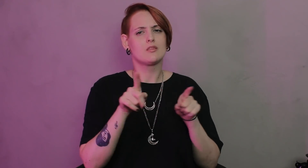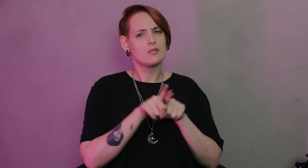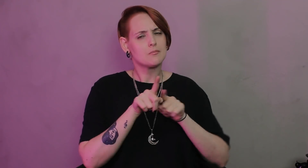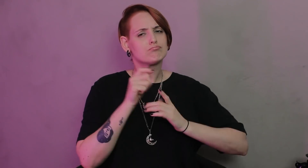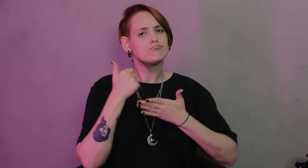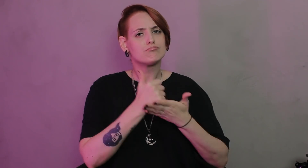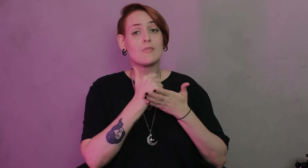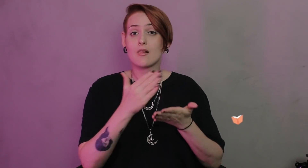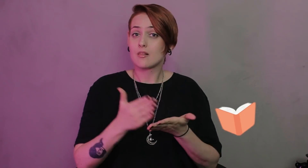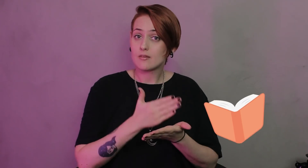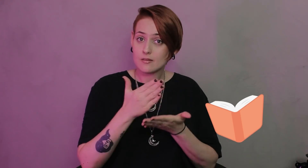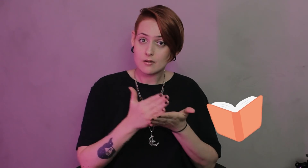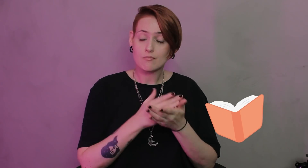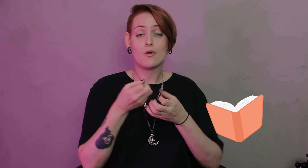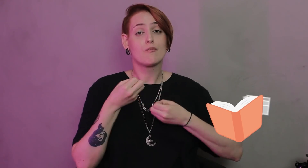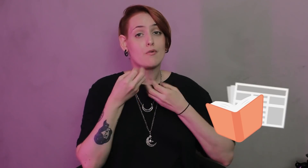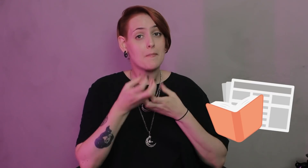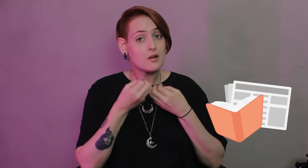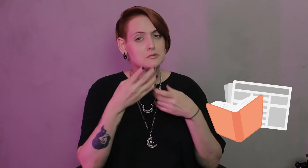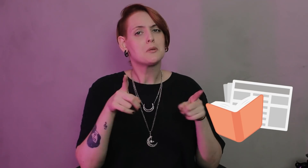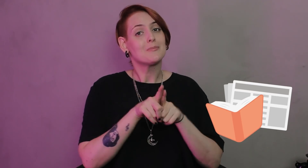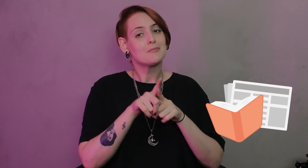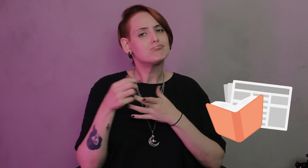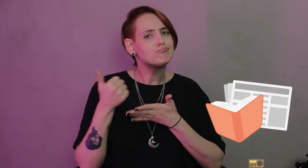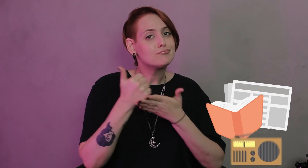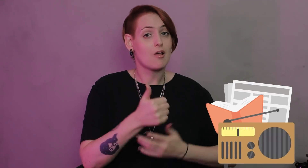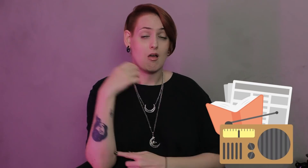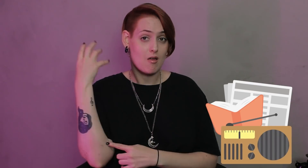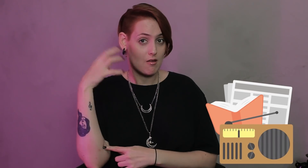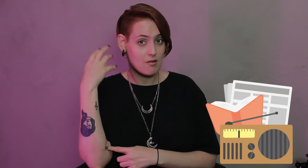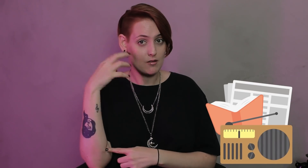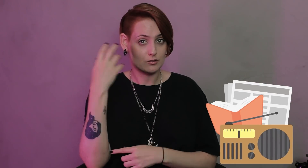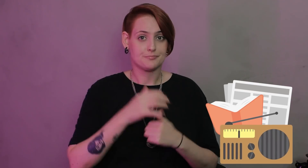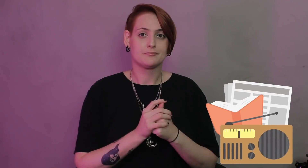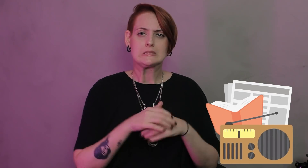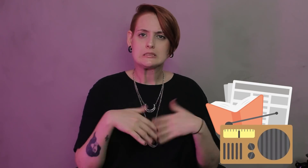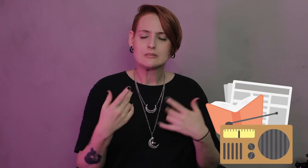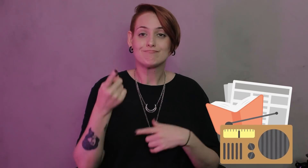provided him with books and information. And then there was the radio,